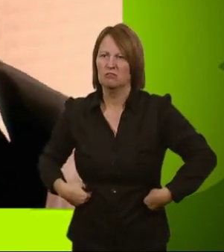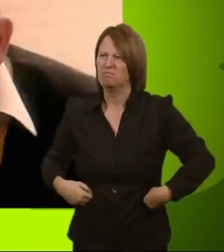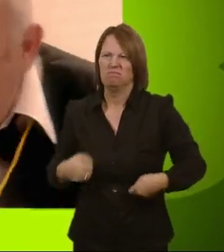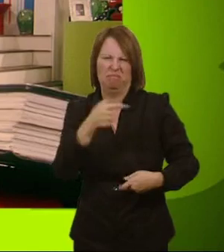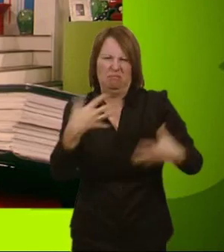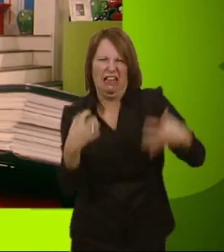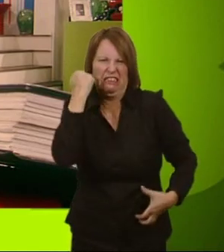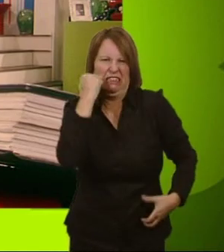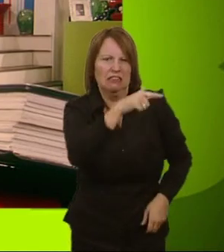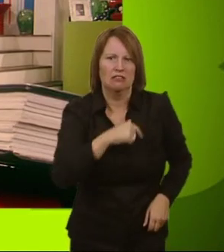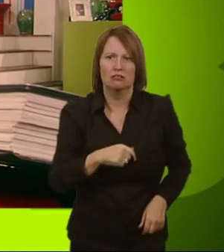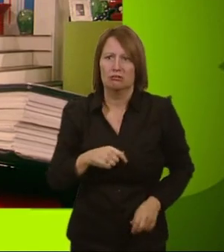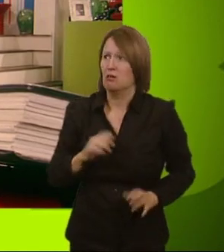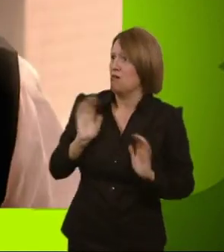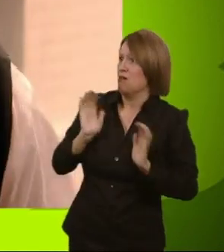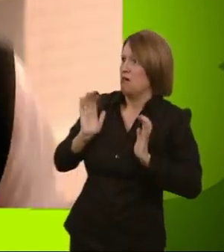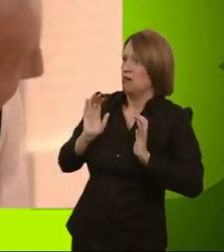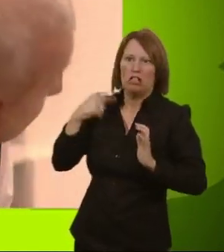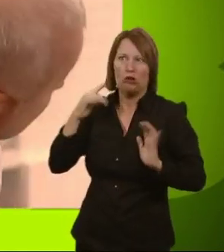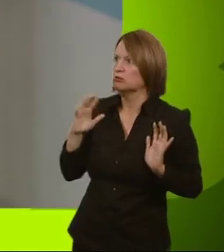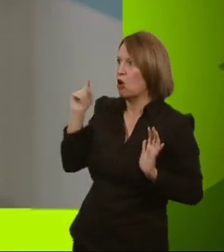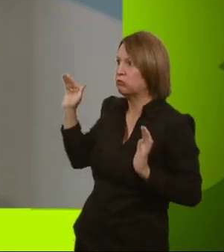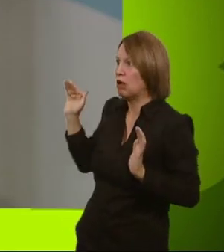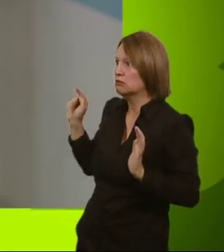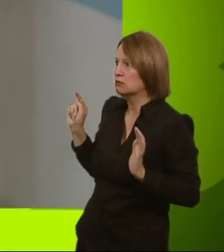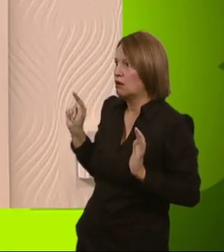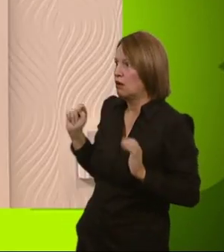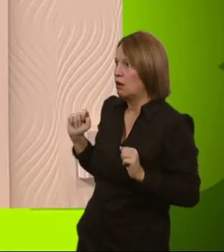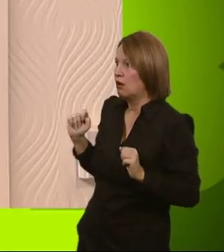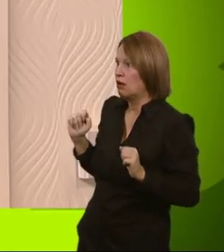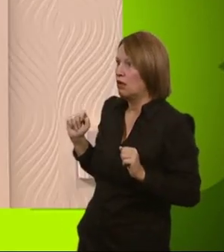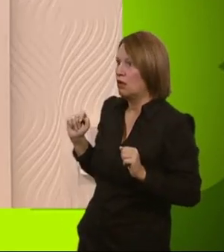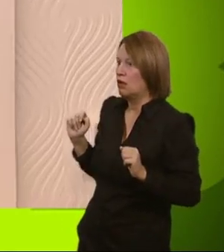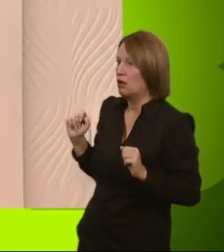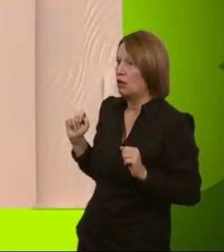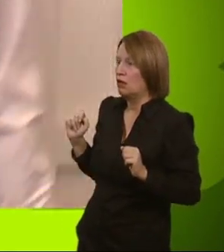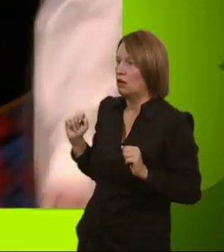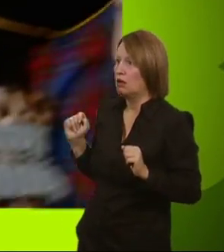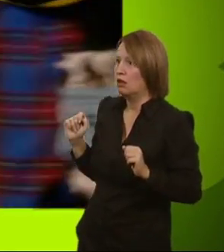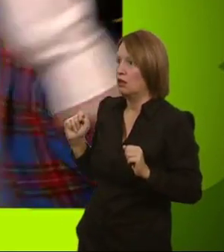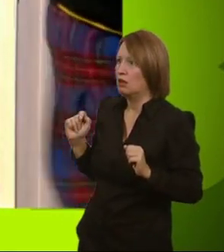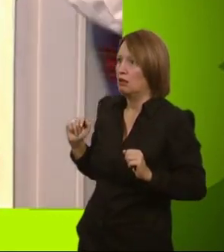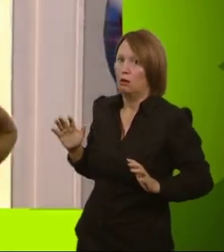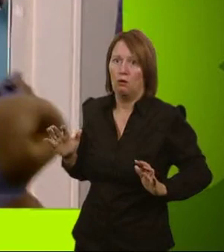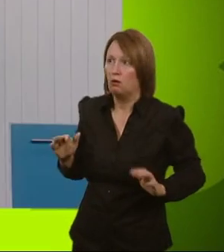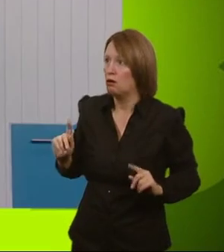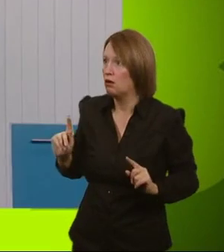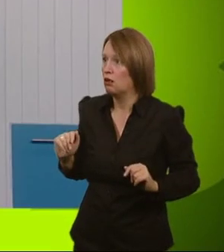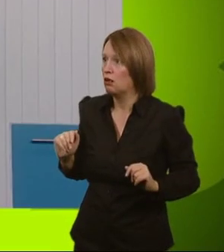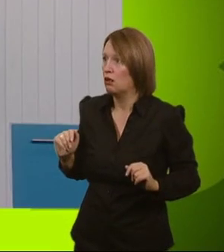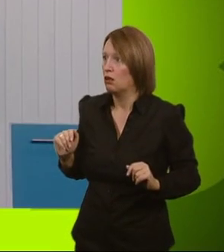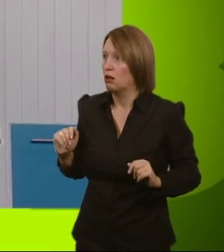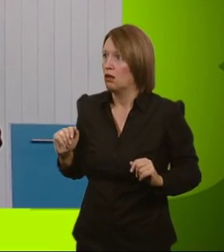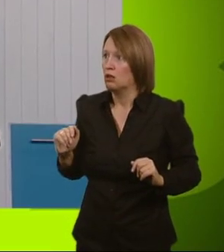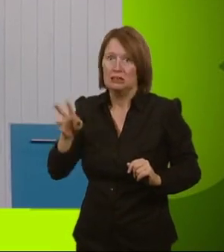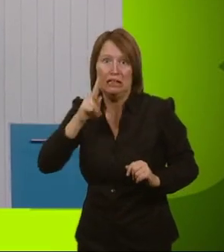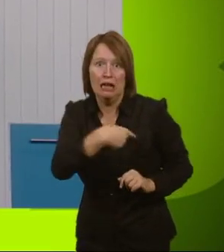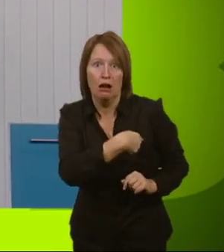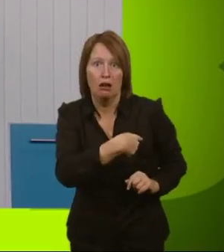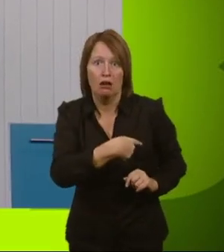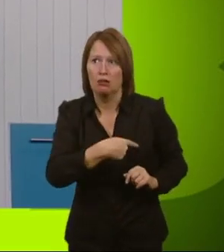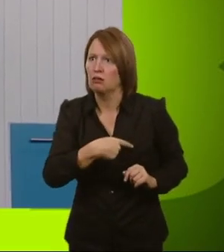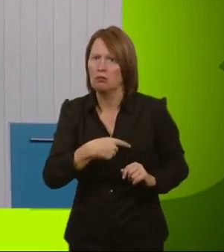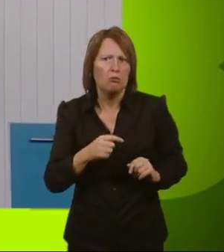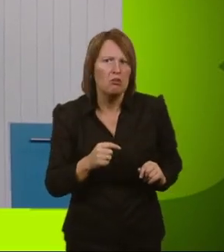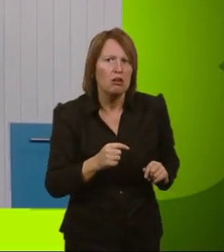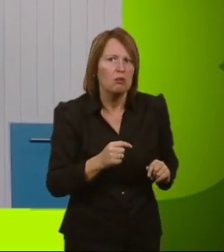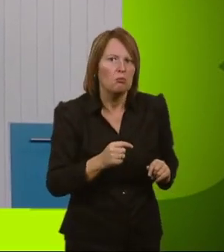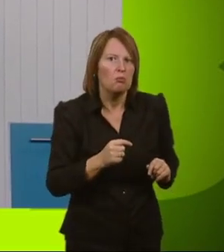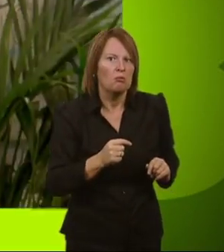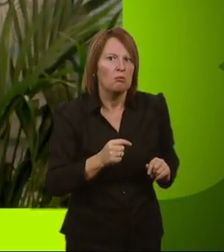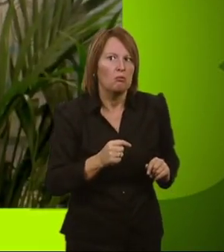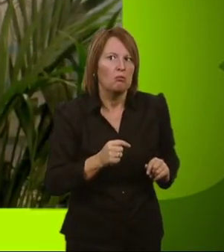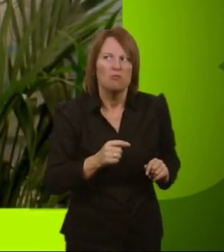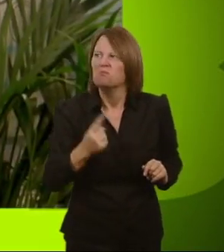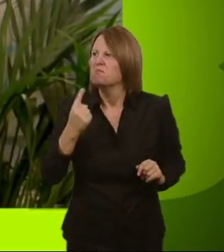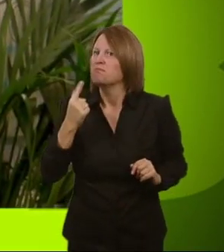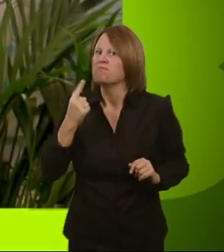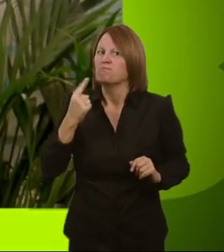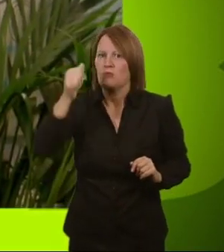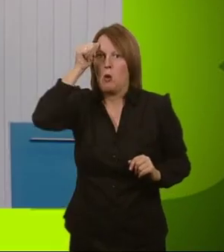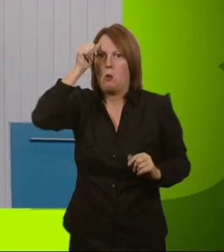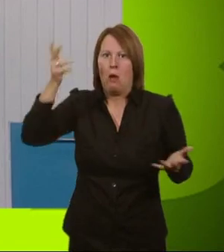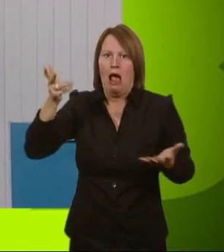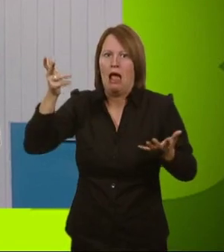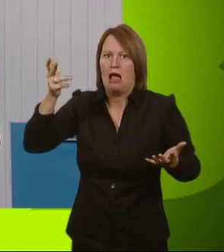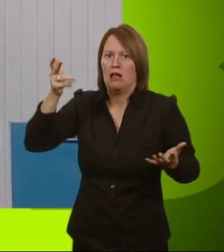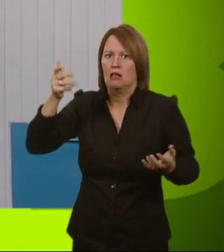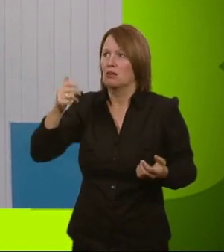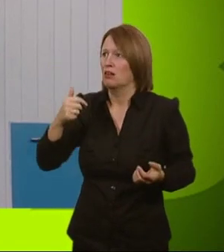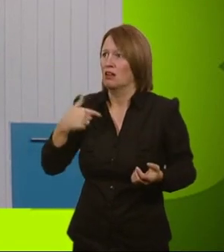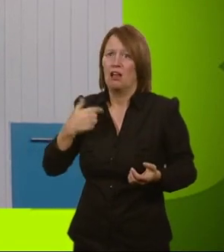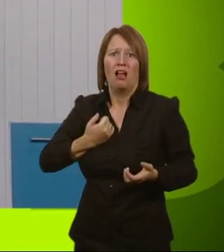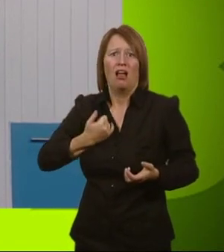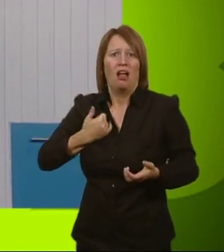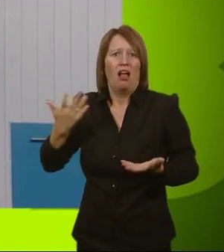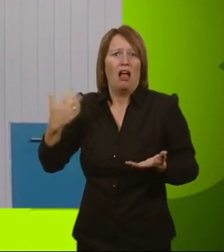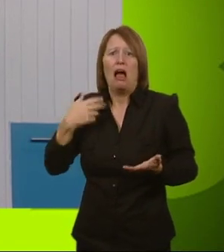B did you see that no but I can smell it I just finished helping aie with her stinky